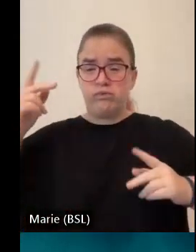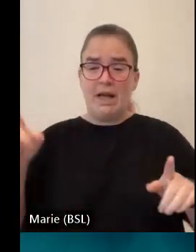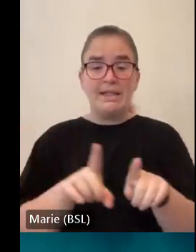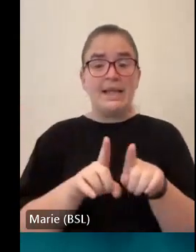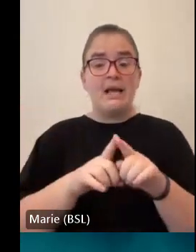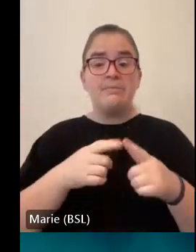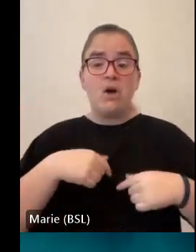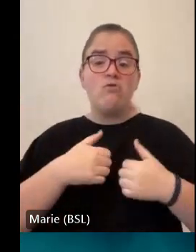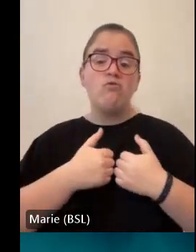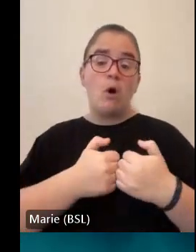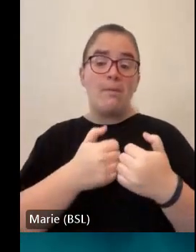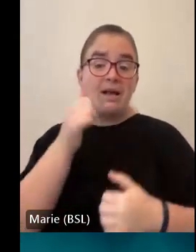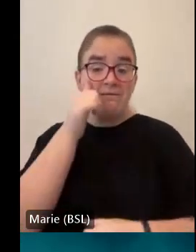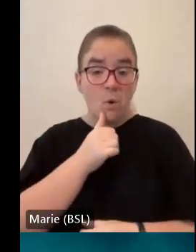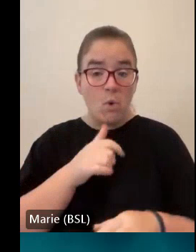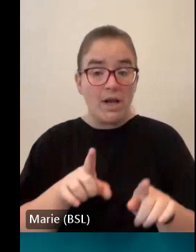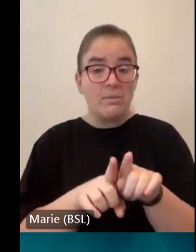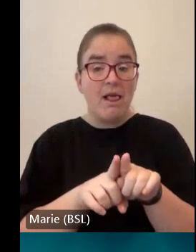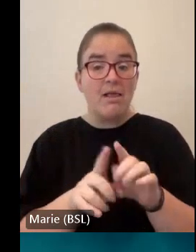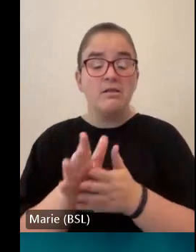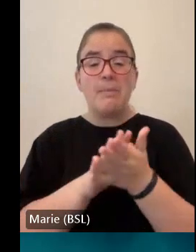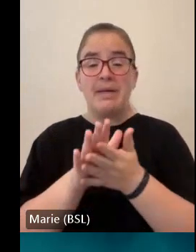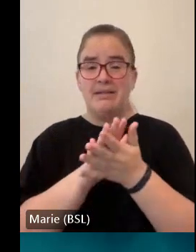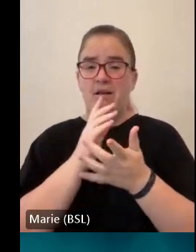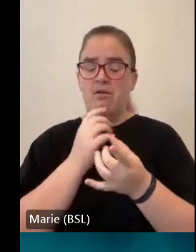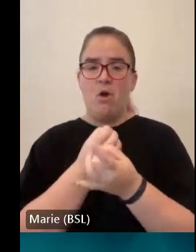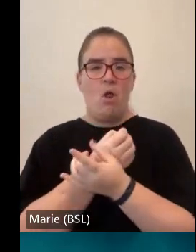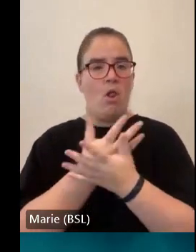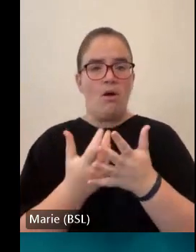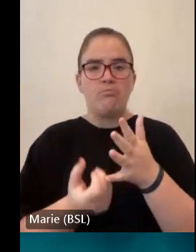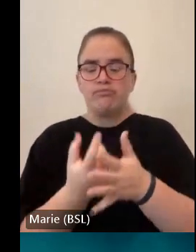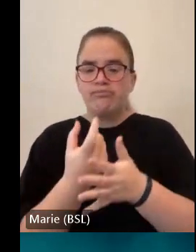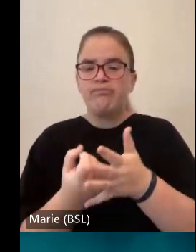sword, as did romance, fraud and this gave a lot of legitimacy